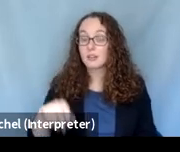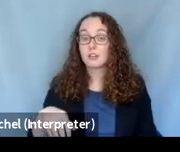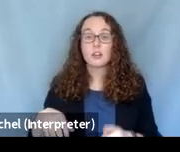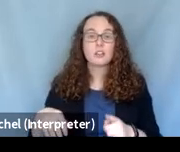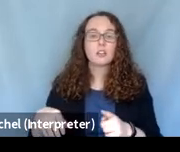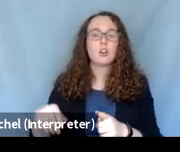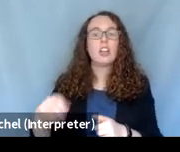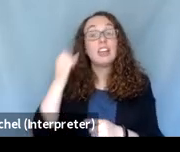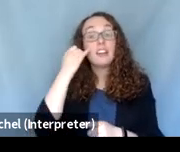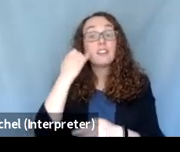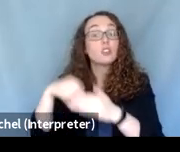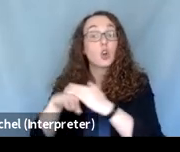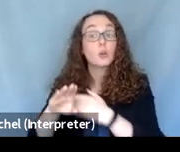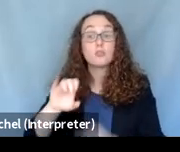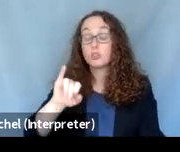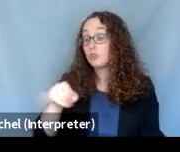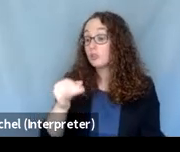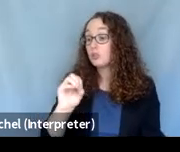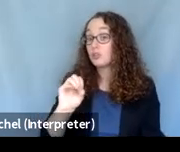which we just spoke about and they're listed